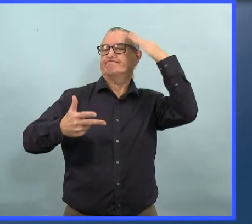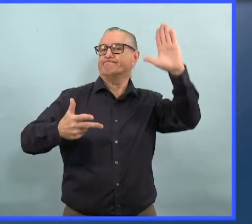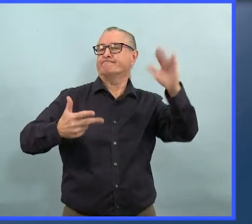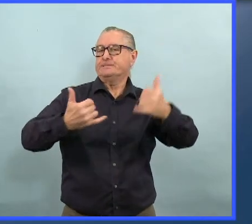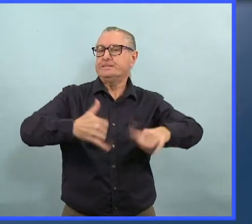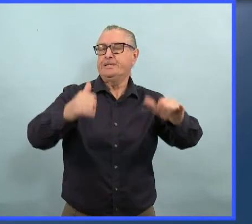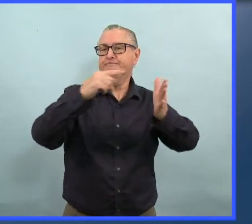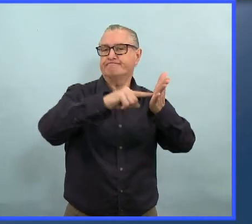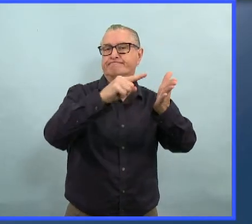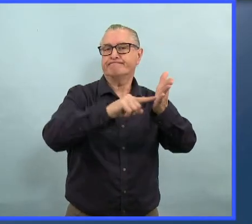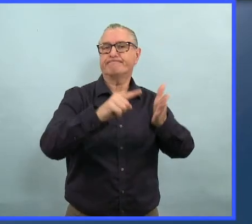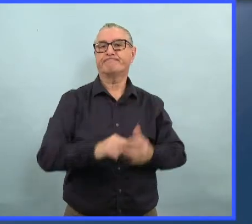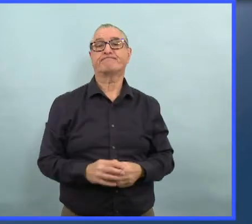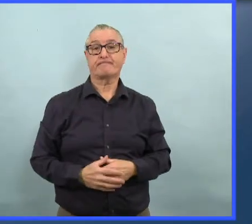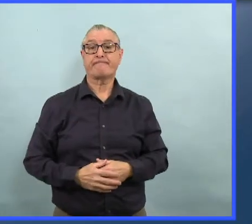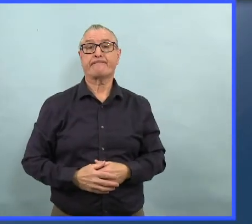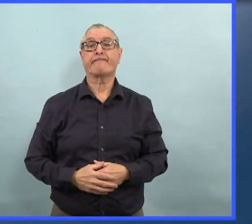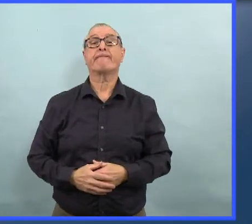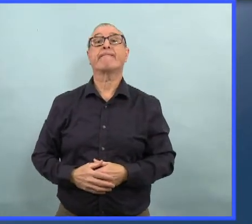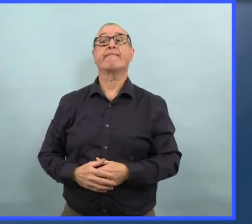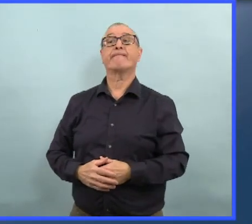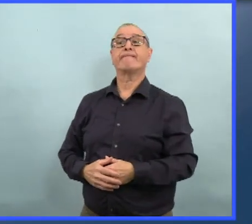from cbc that joke canada julian